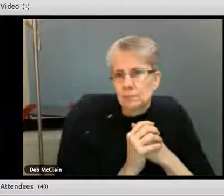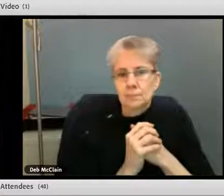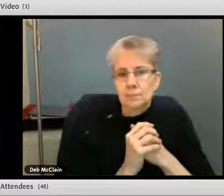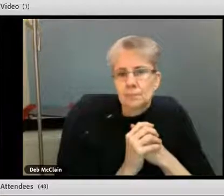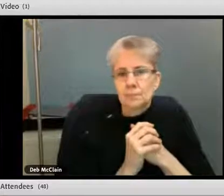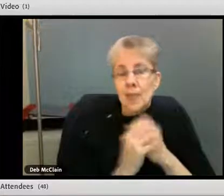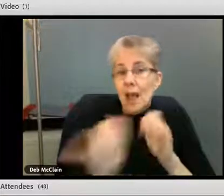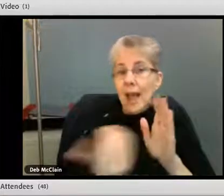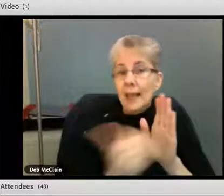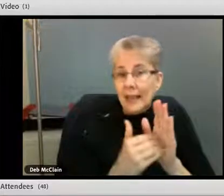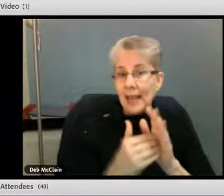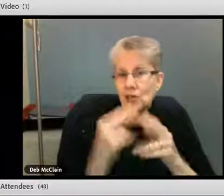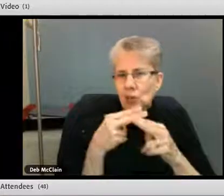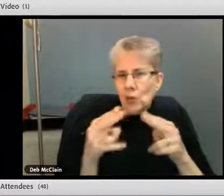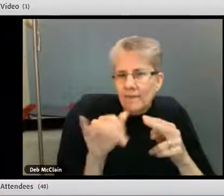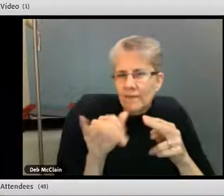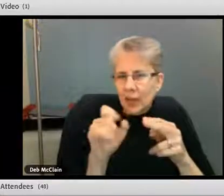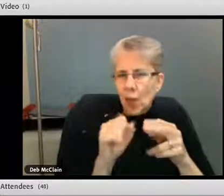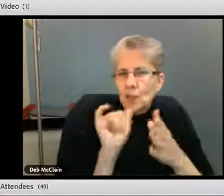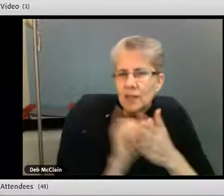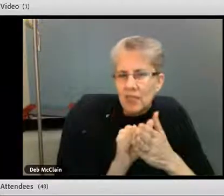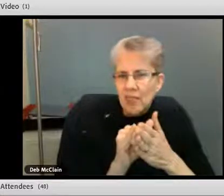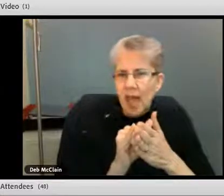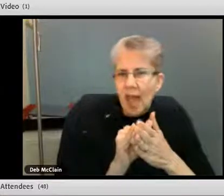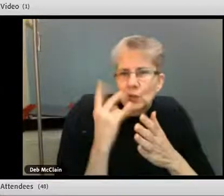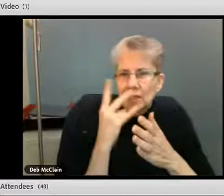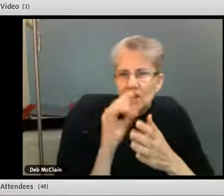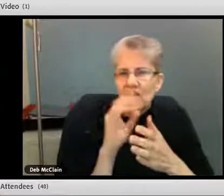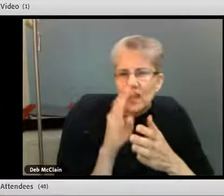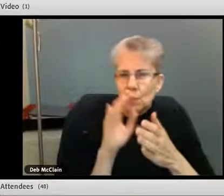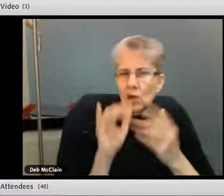on Facebook, this is what this can be used for effectively.